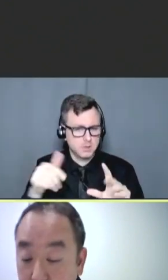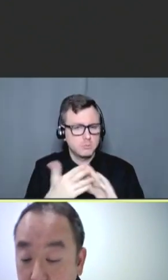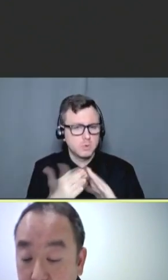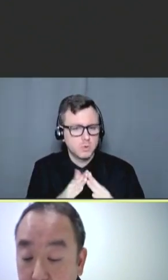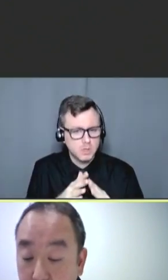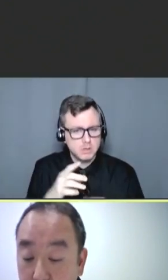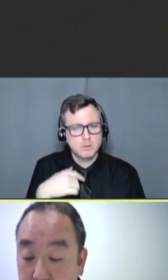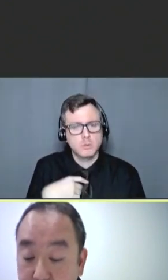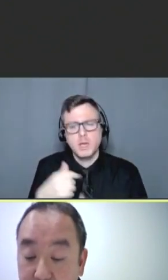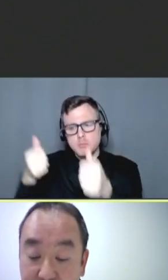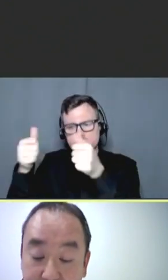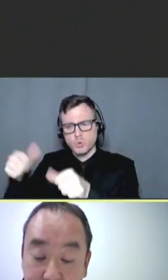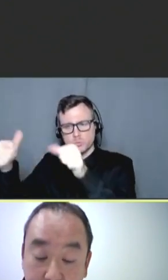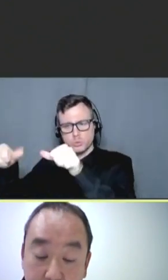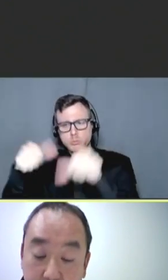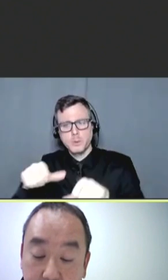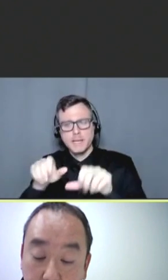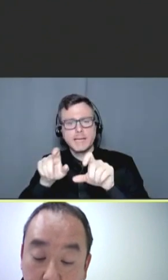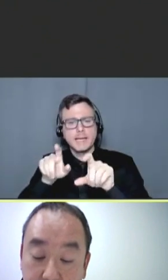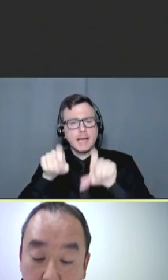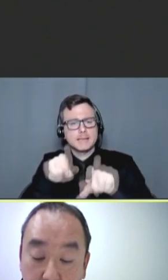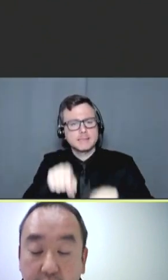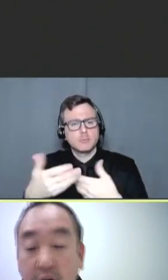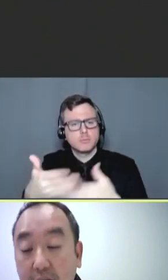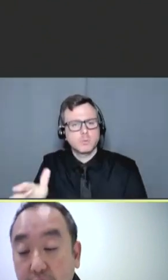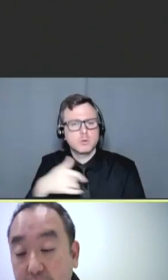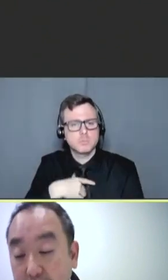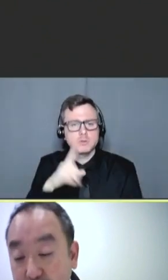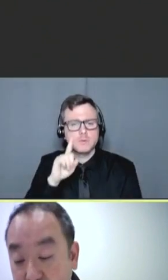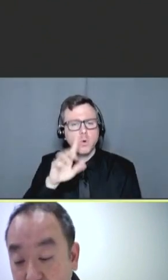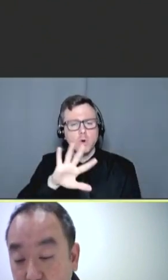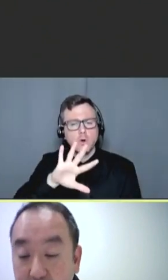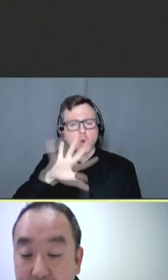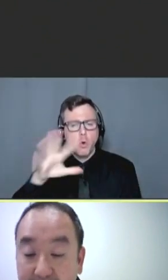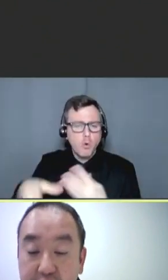rooms to promote HPV vaccine as part of overall health promotion with the message